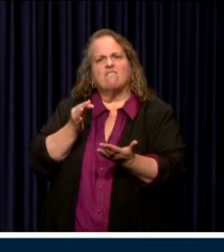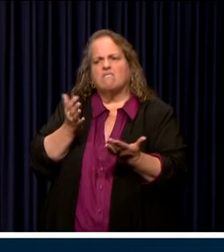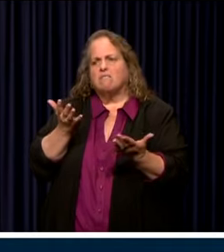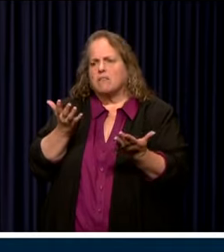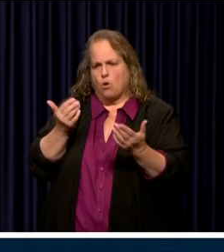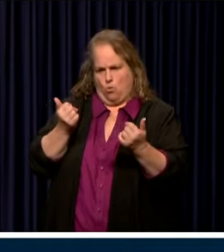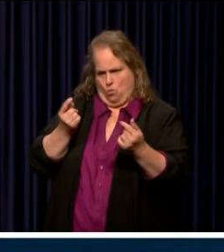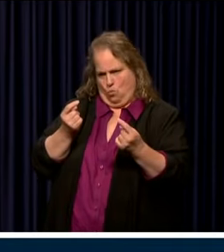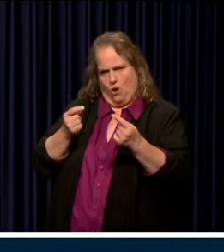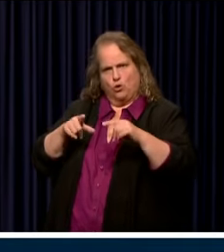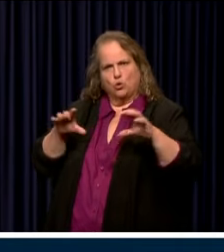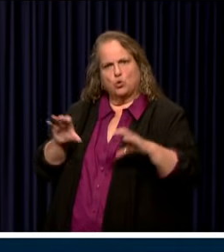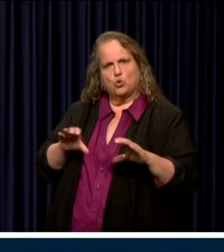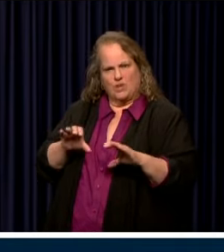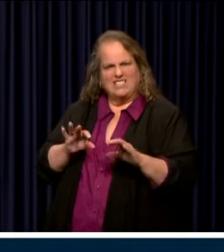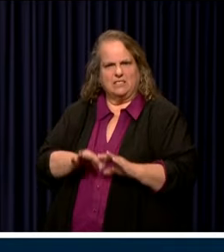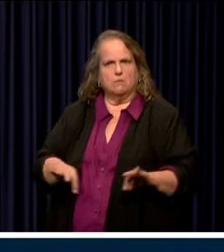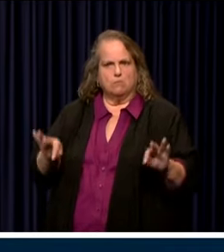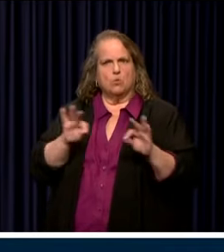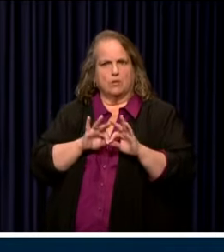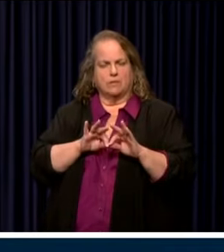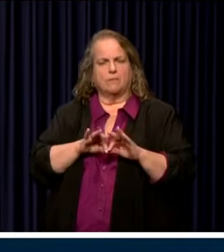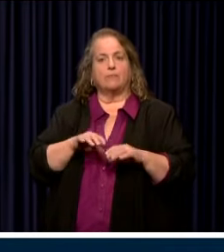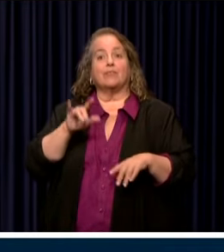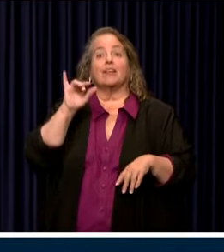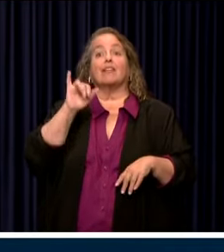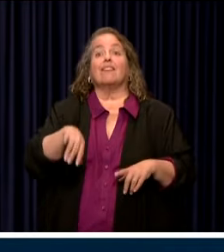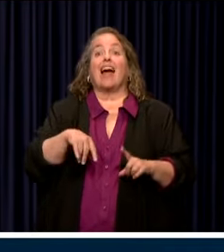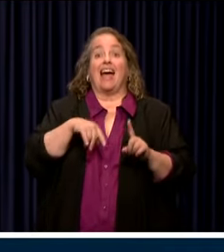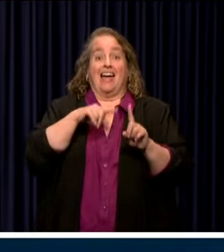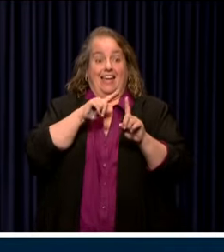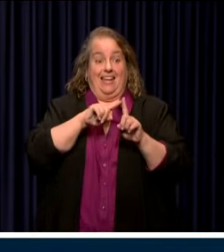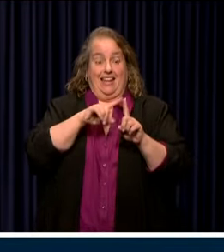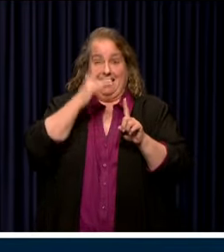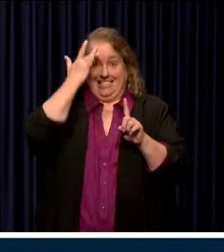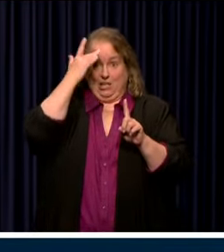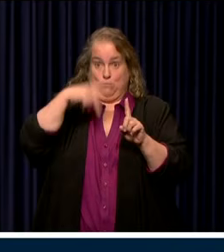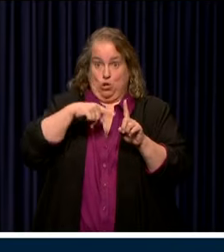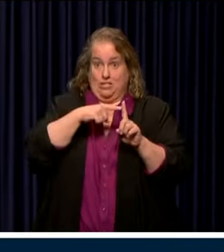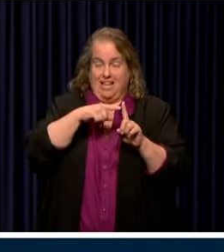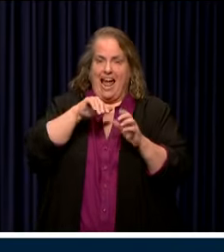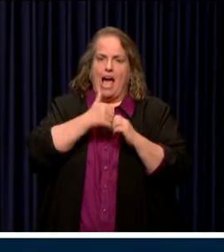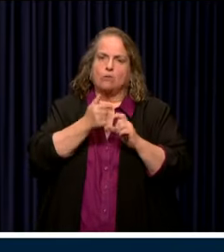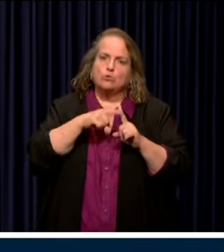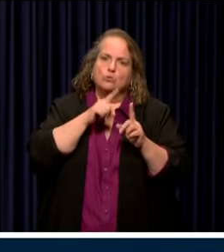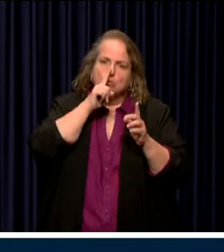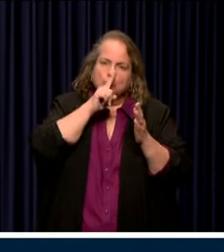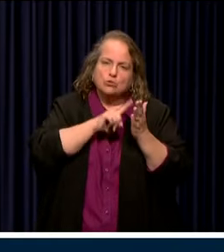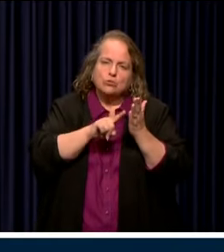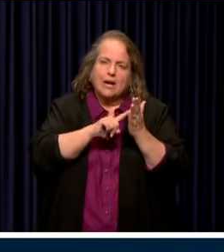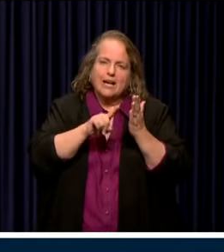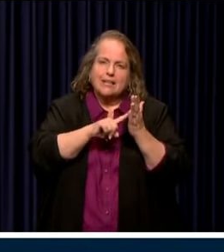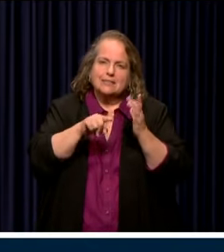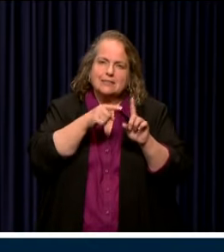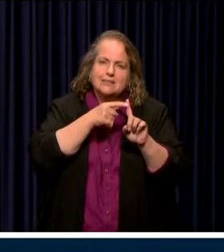OF TESTING, ABOUT SHAVANO PLUS ON TOP OF ANYTHING WE -- 700 PLUS ON TOP OF ANYTHING WE WERE